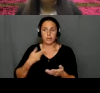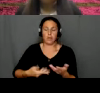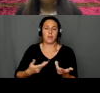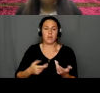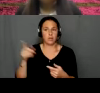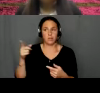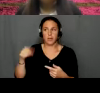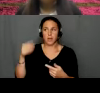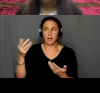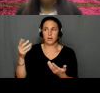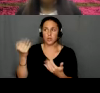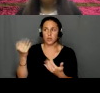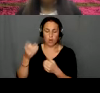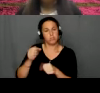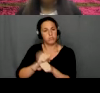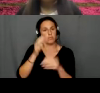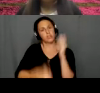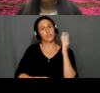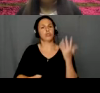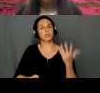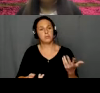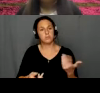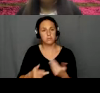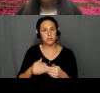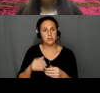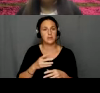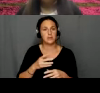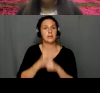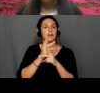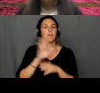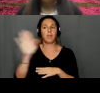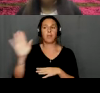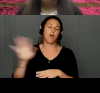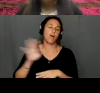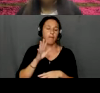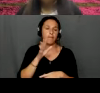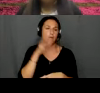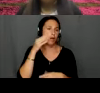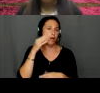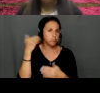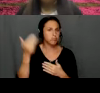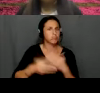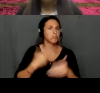So if not, they could let you go. They don't want you to die at work, at the job,